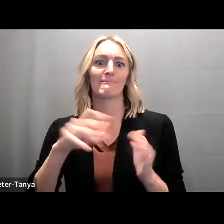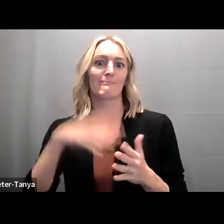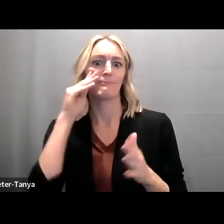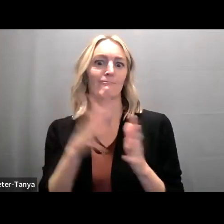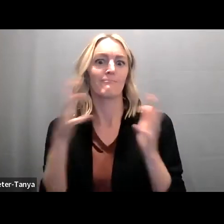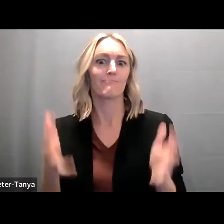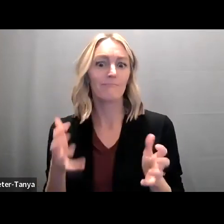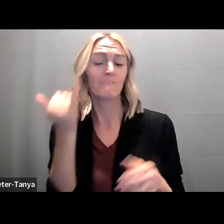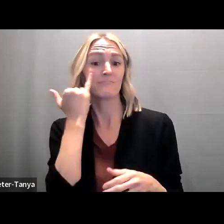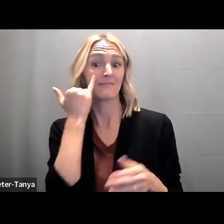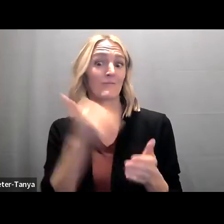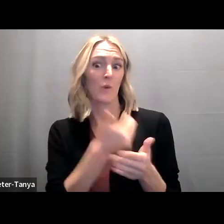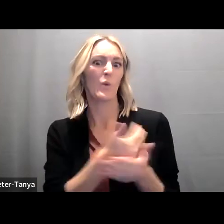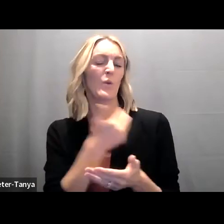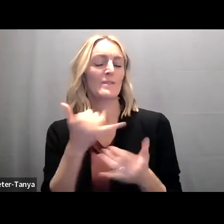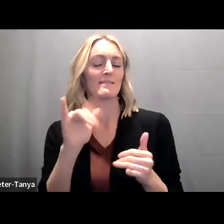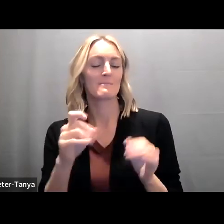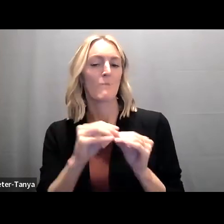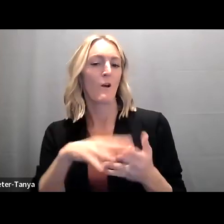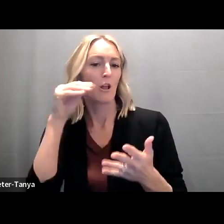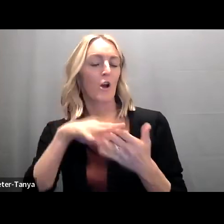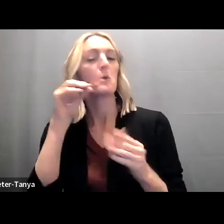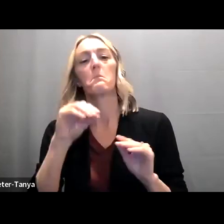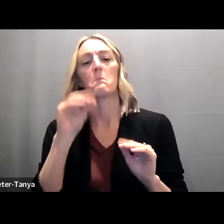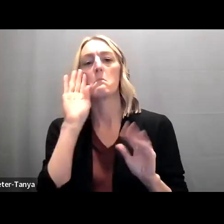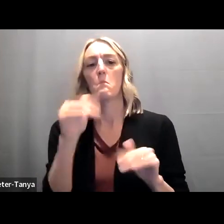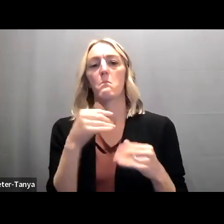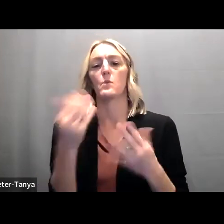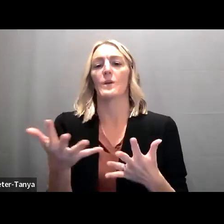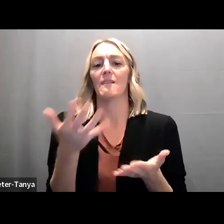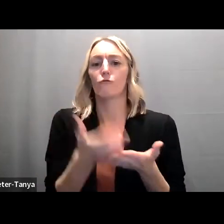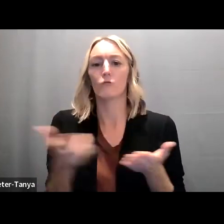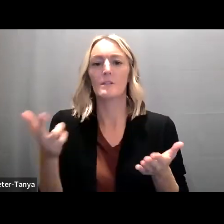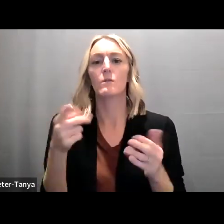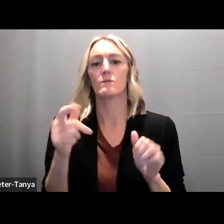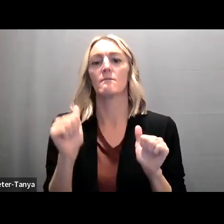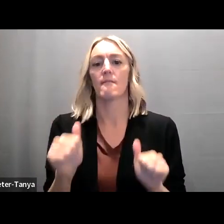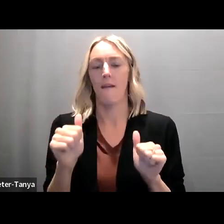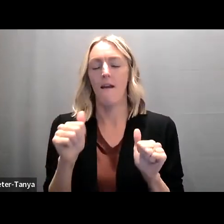We hope to give you some places that you can go that you can access some of this information.